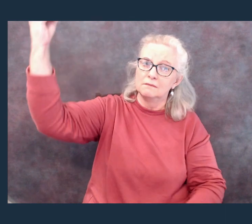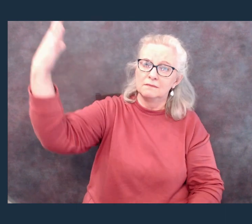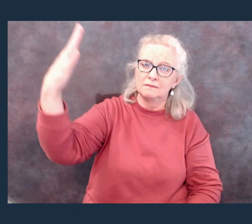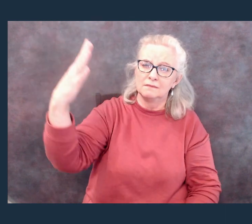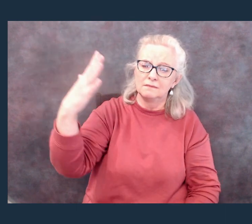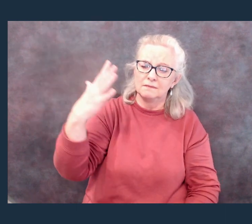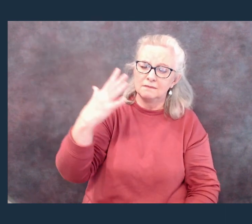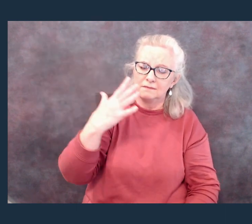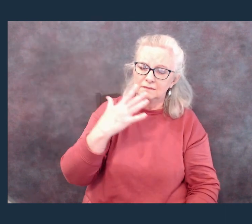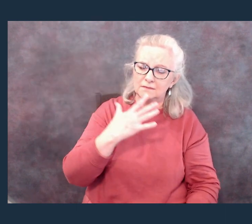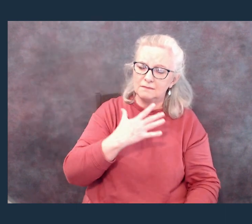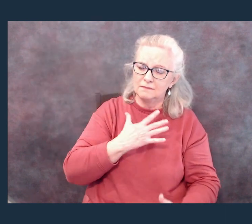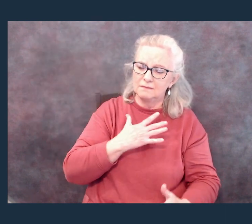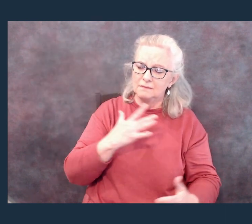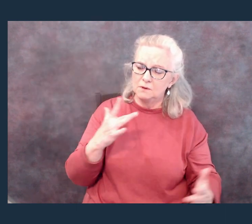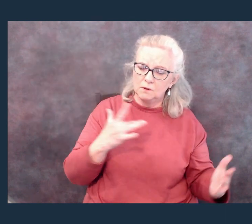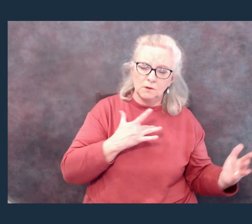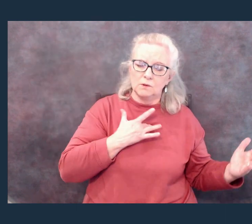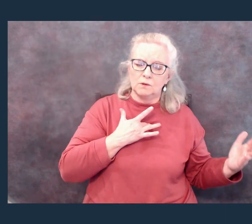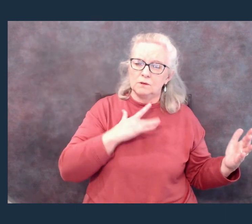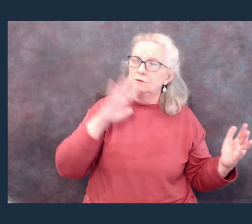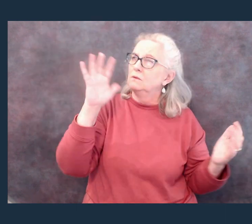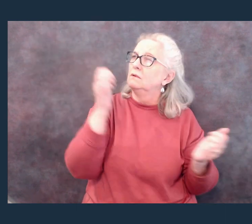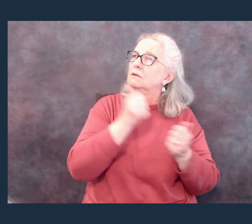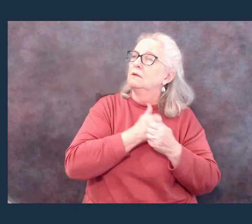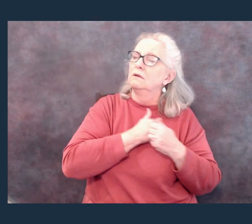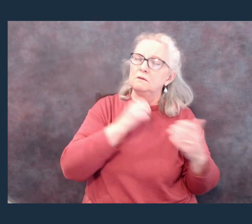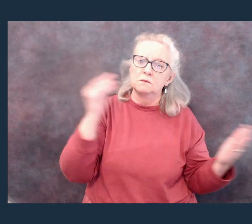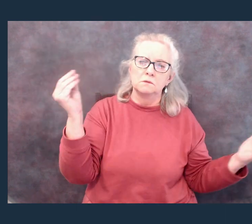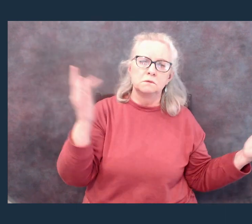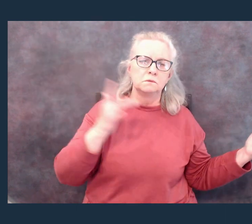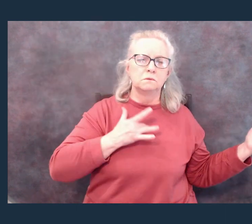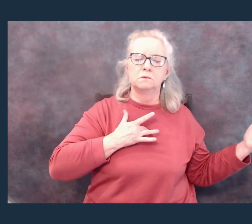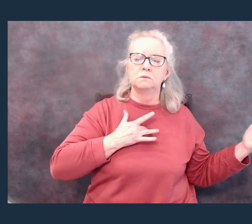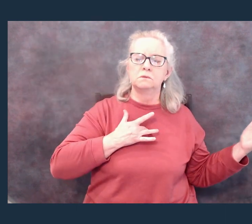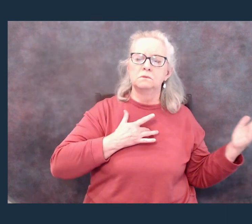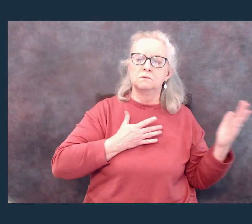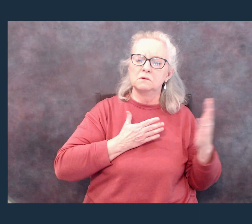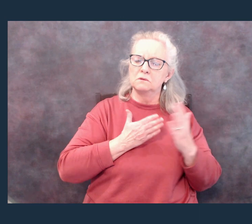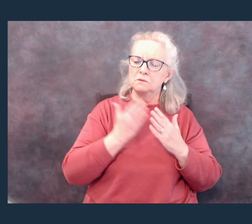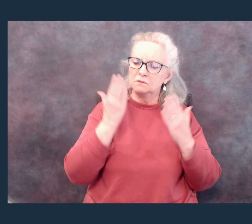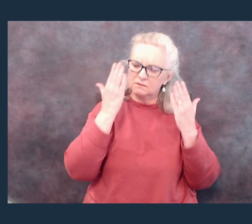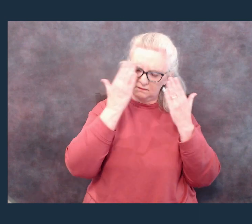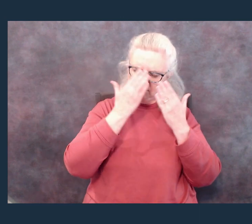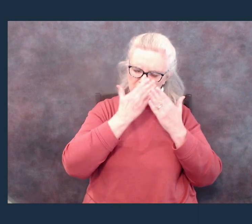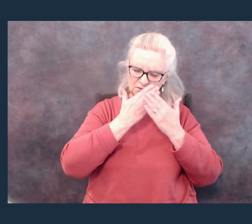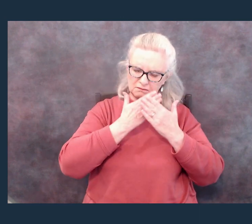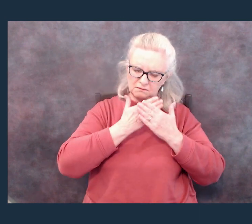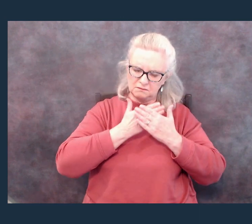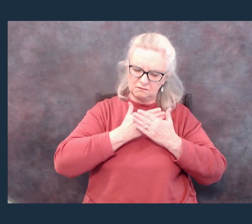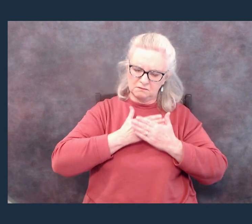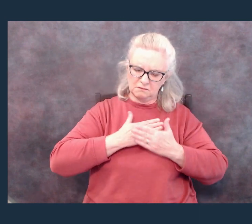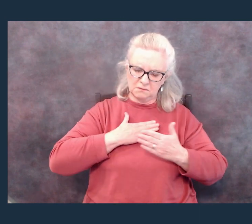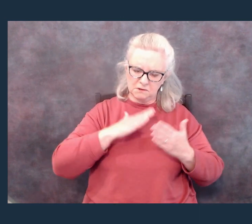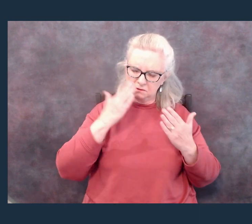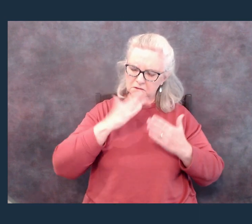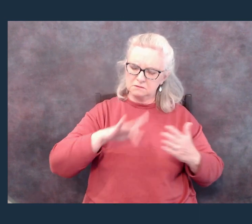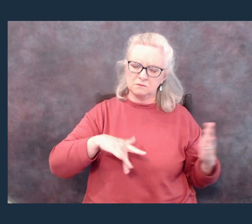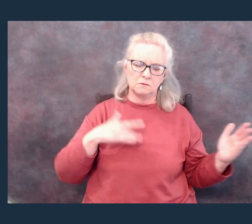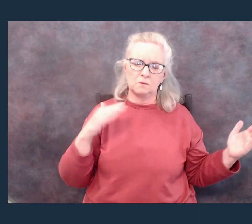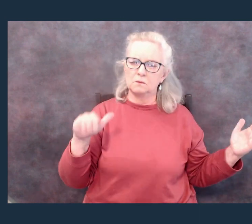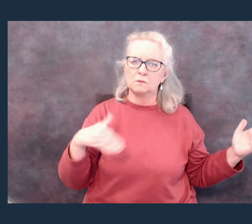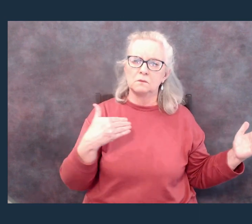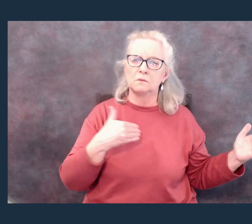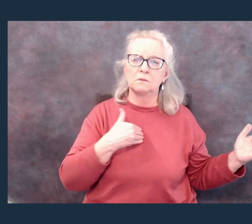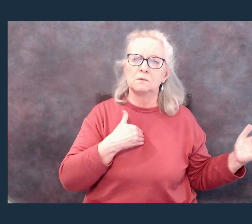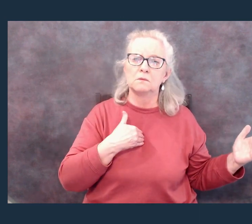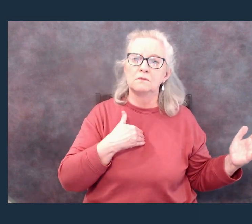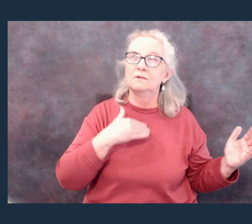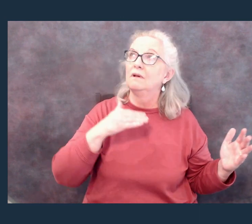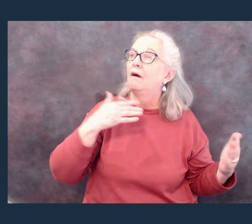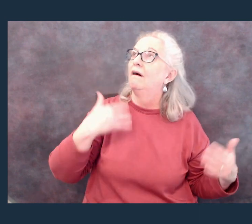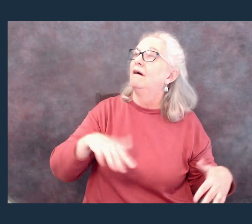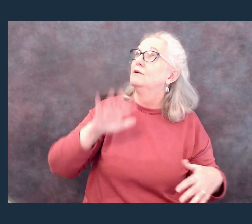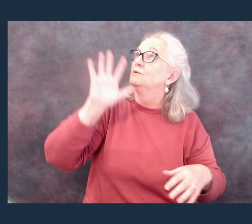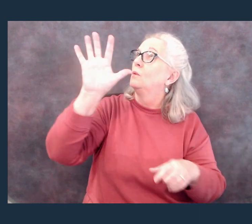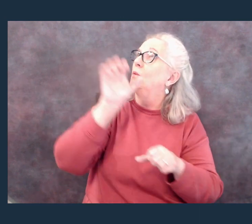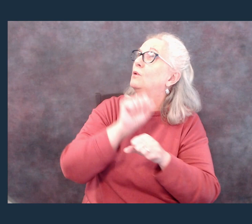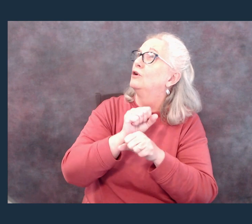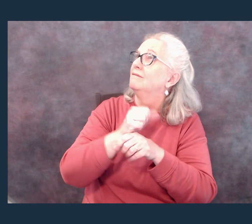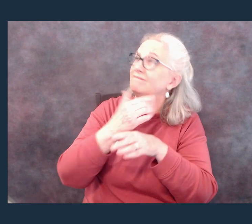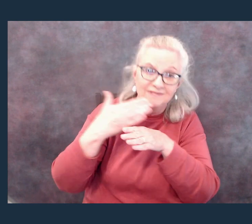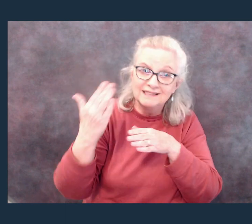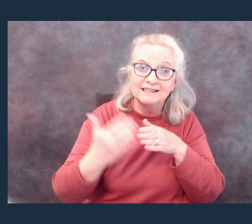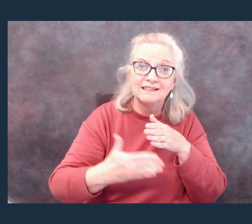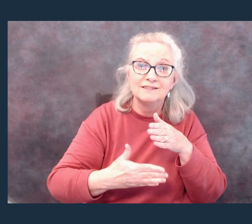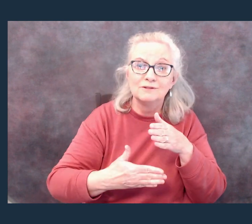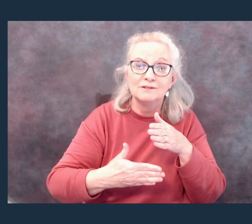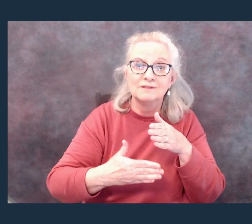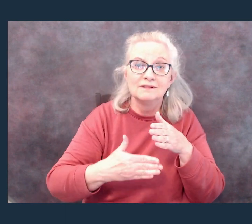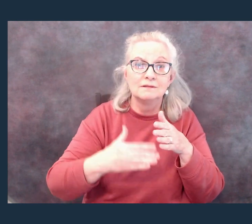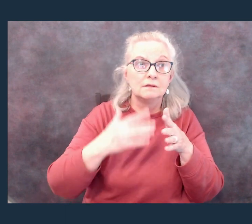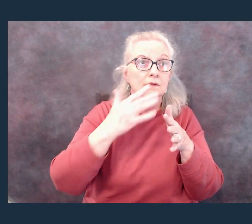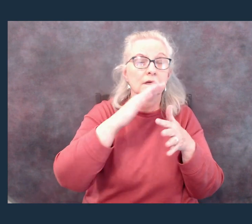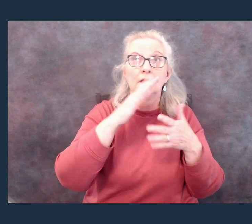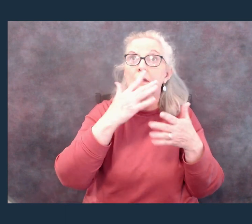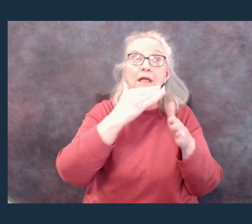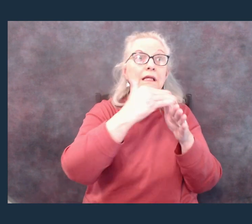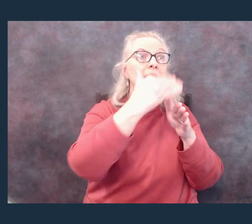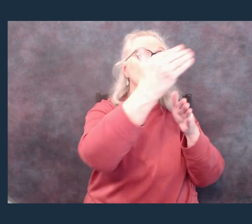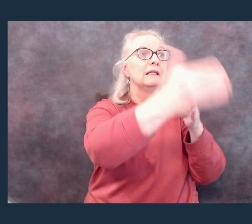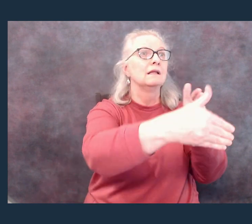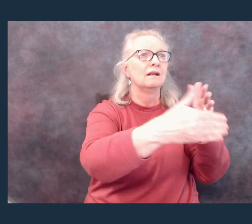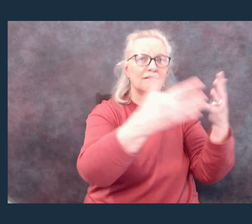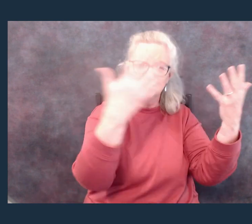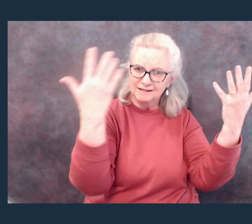Tore through the shadows of my soul The work is ﬁnished, the end is written